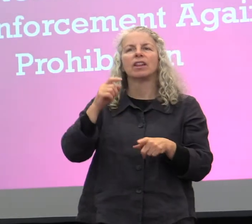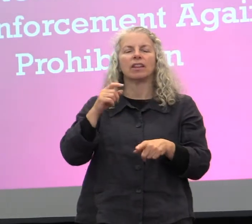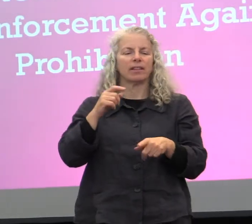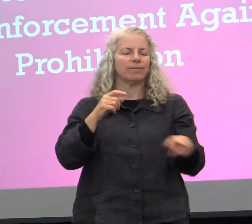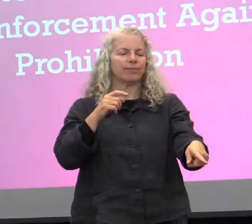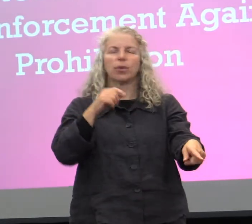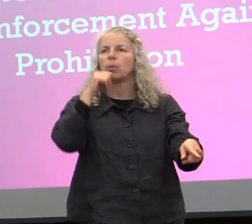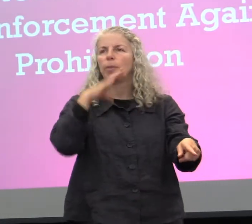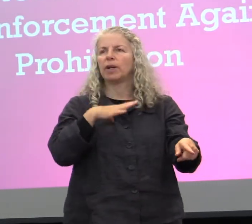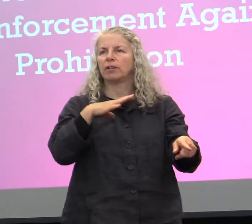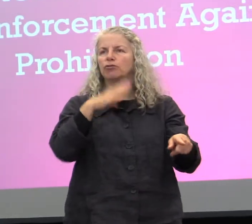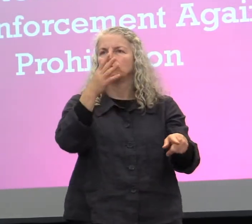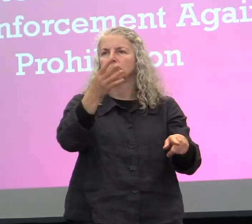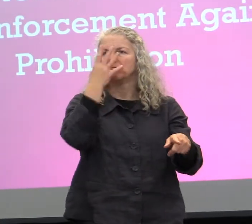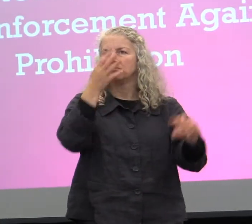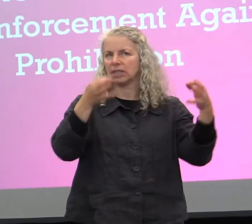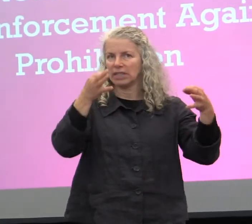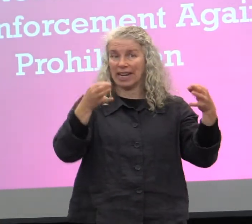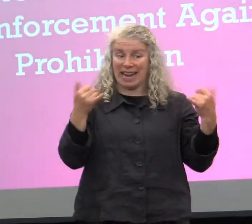Now this is Kemba --